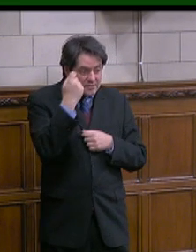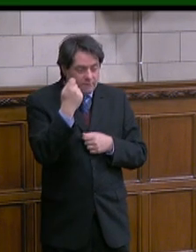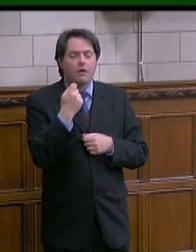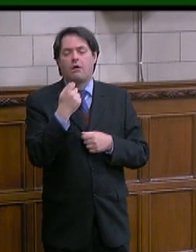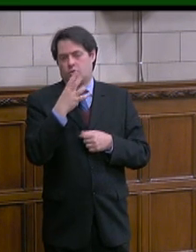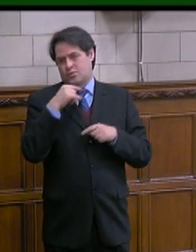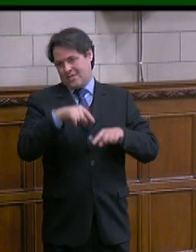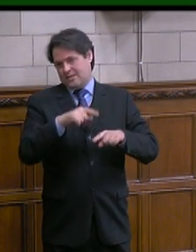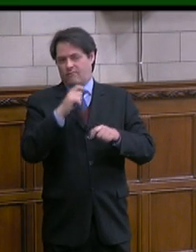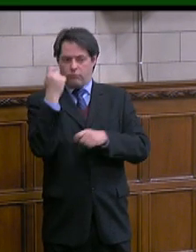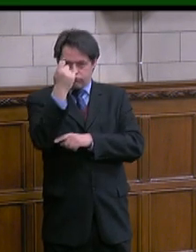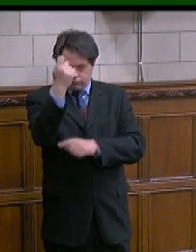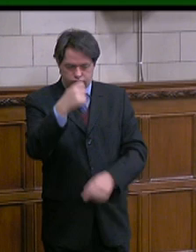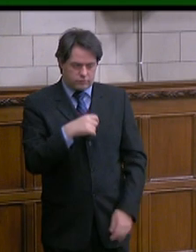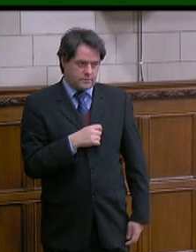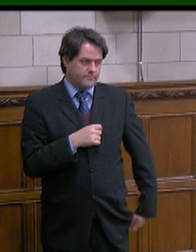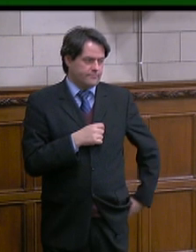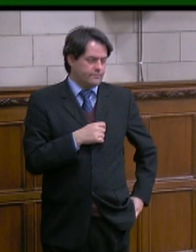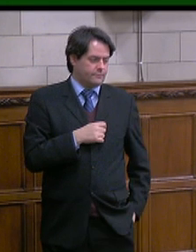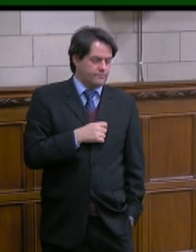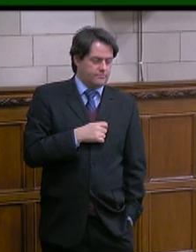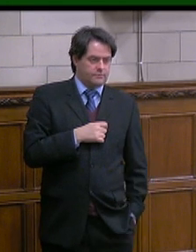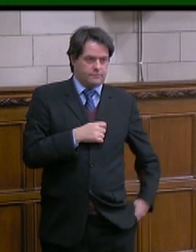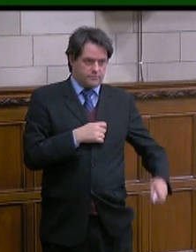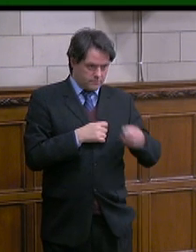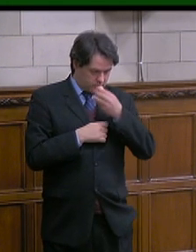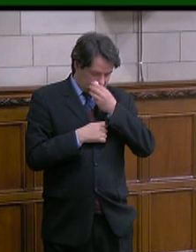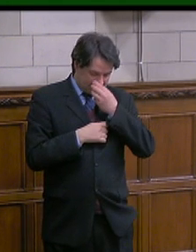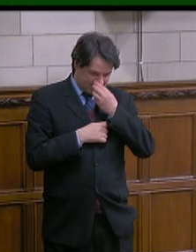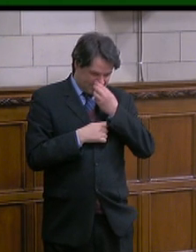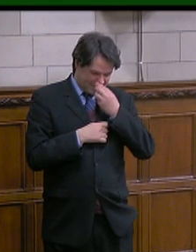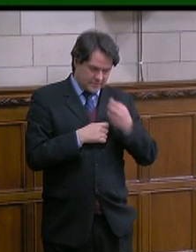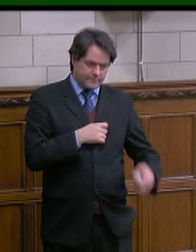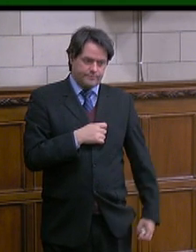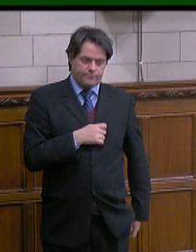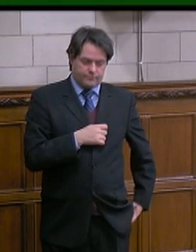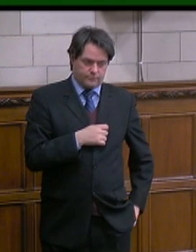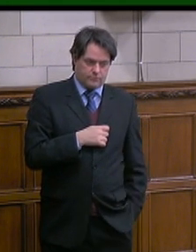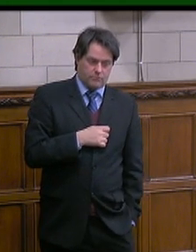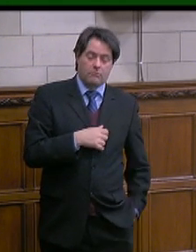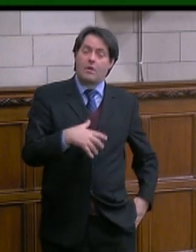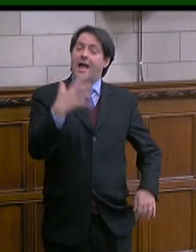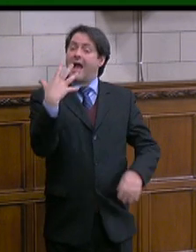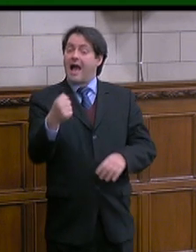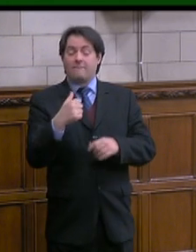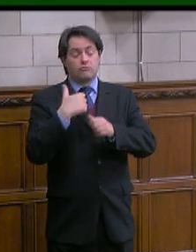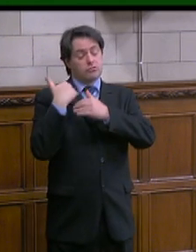We have a responsibility to ensure that we support teachers, reduce workload and allow